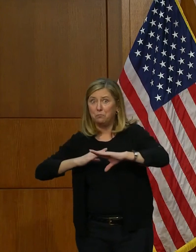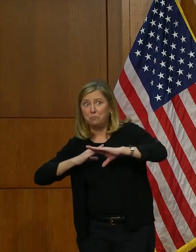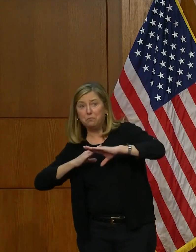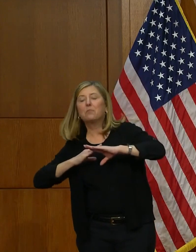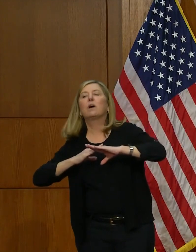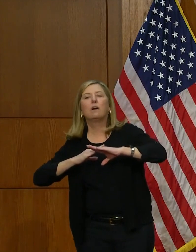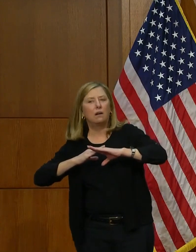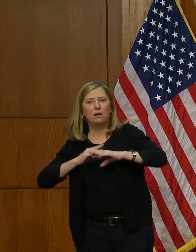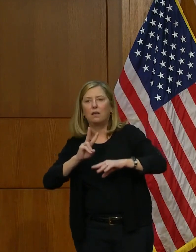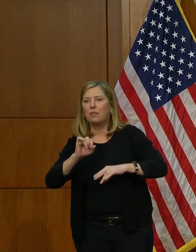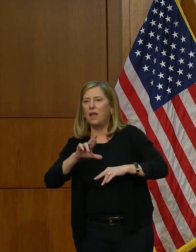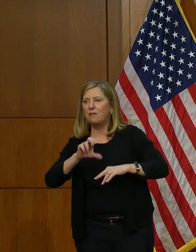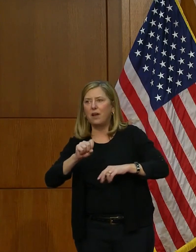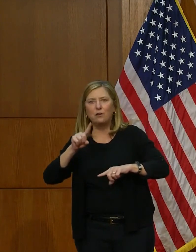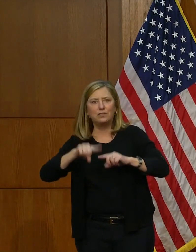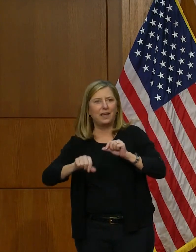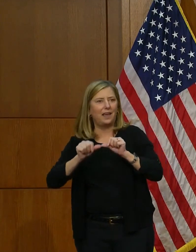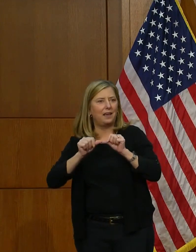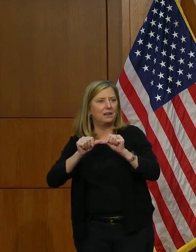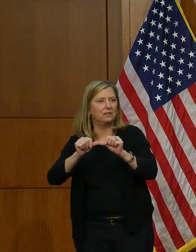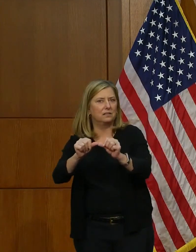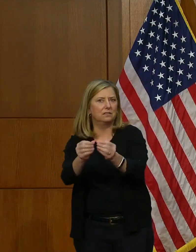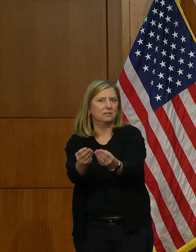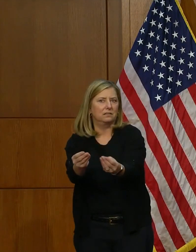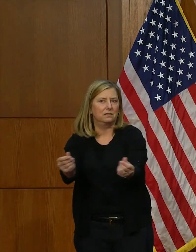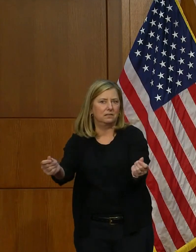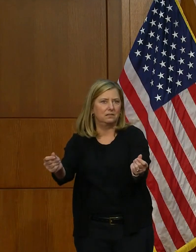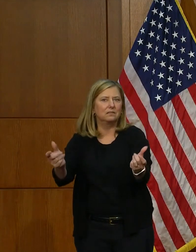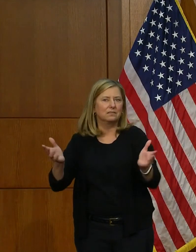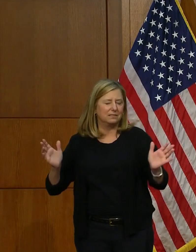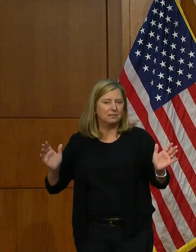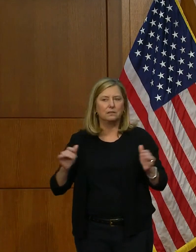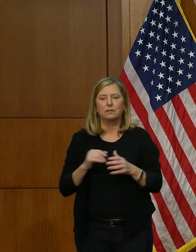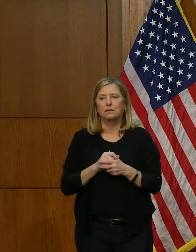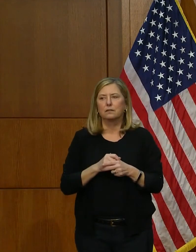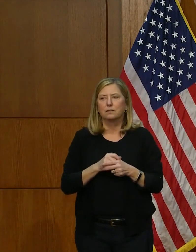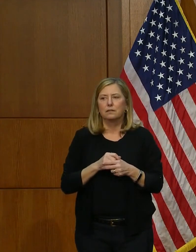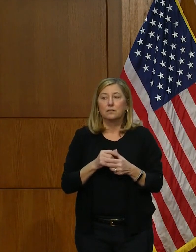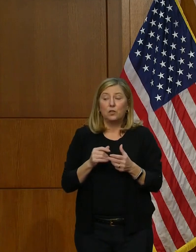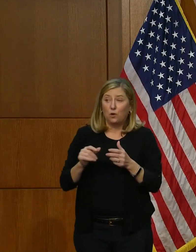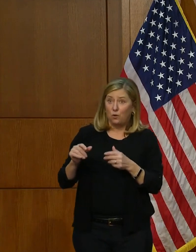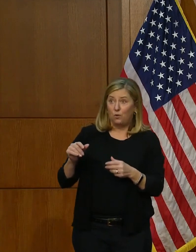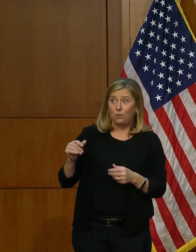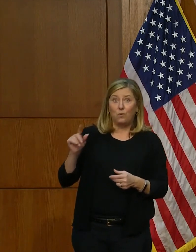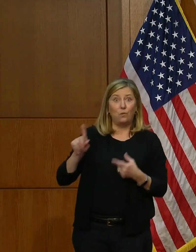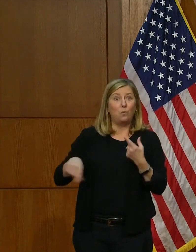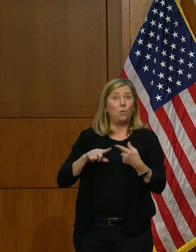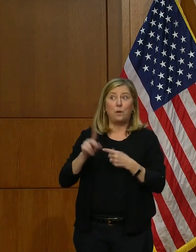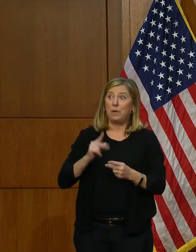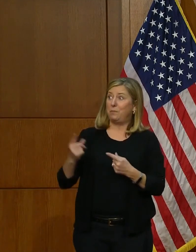THAT HERD IMMUNITY TO THE VIRUS WILL NOT BE ABLE TO SURVIVE IN